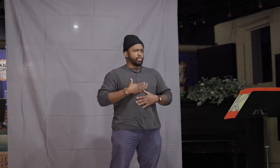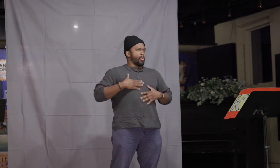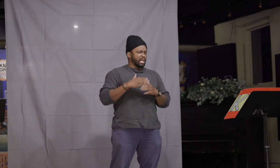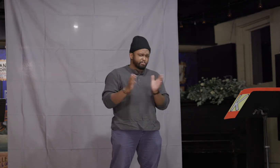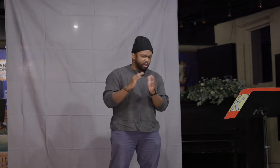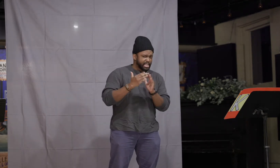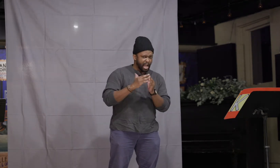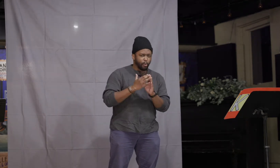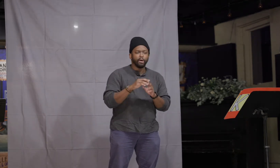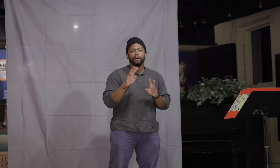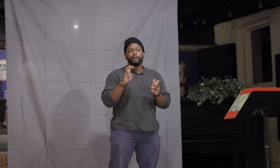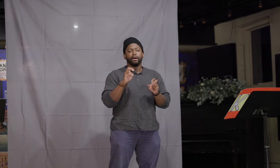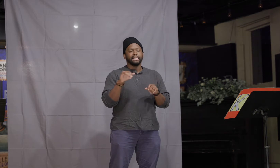to Charleston, South Carolina.